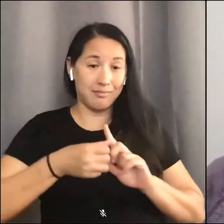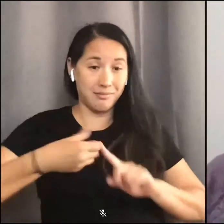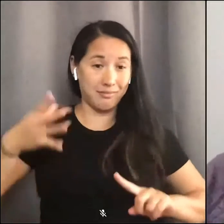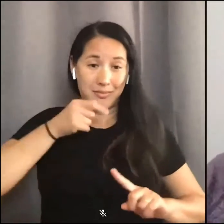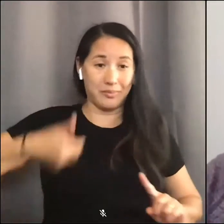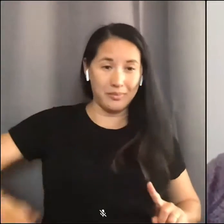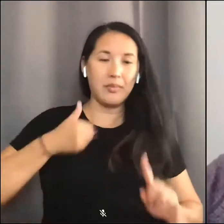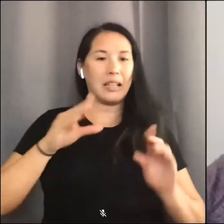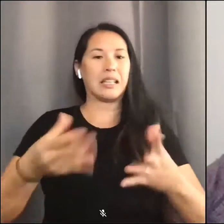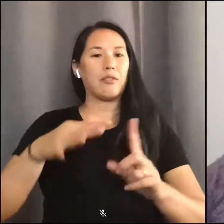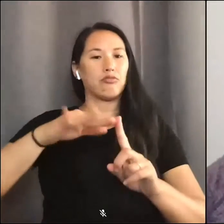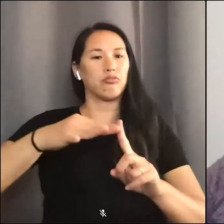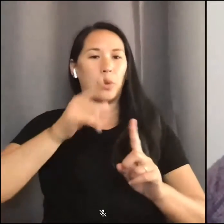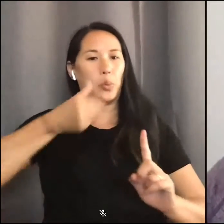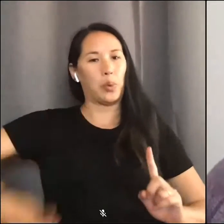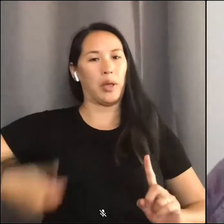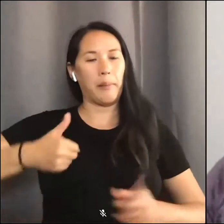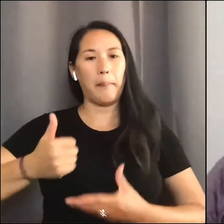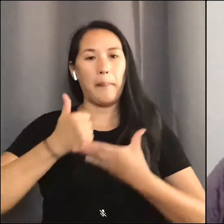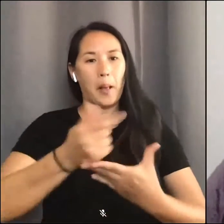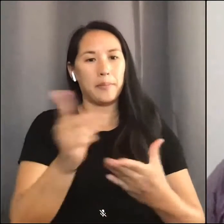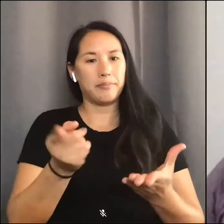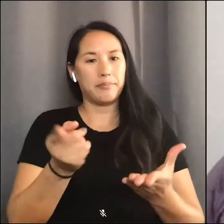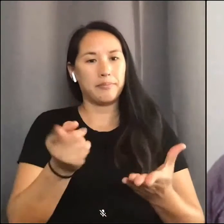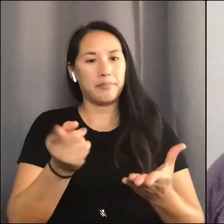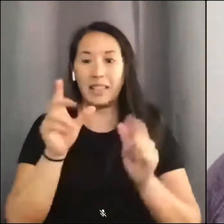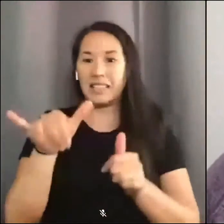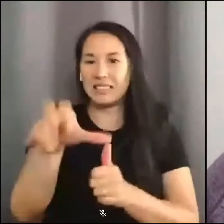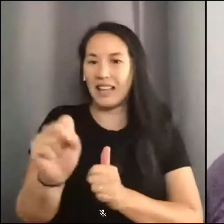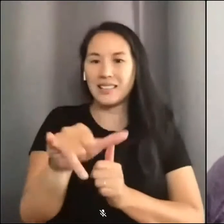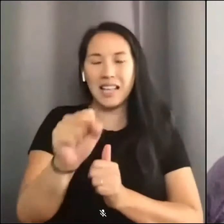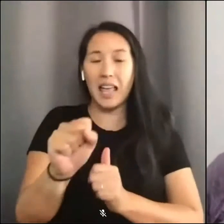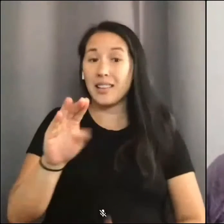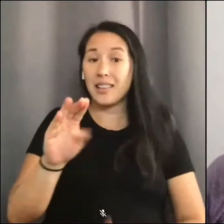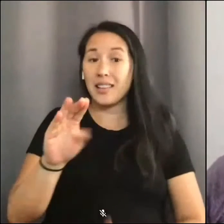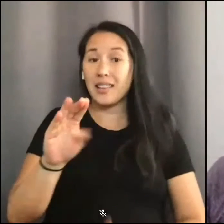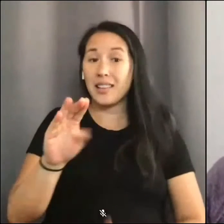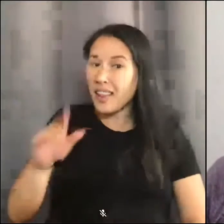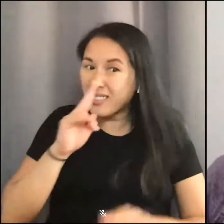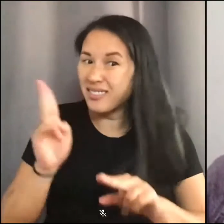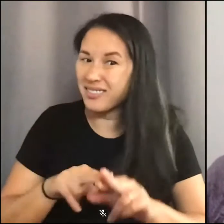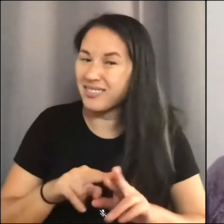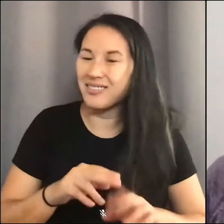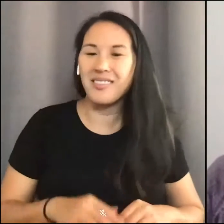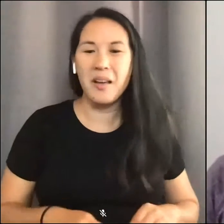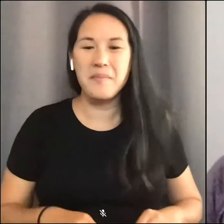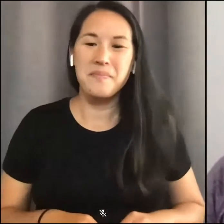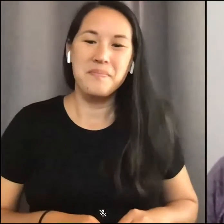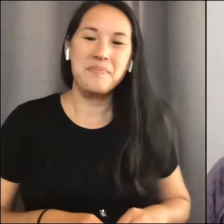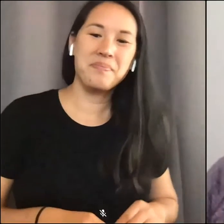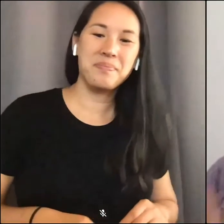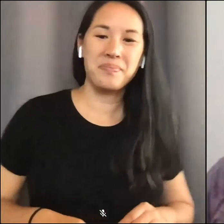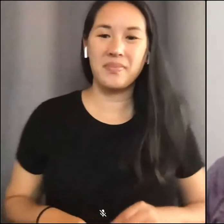and to help you understand yes man hey man being a man is fun um and so what is mental